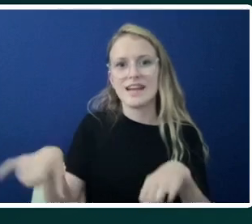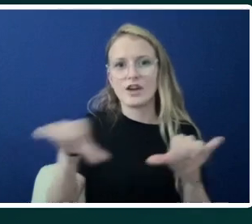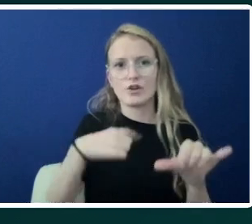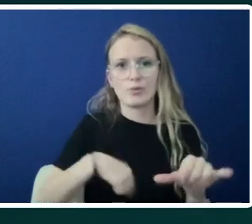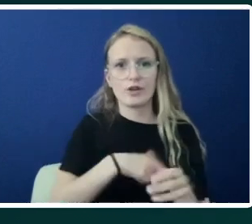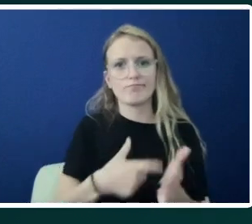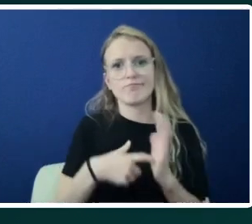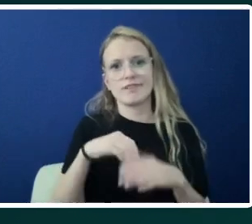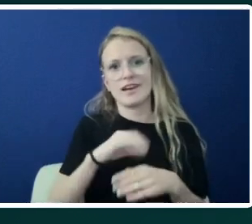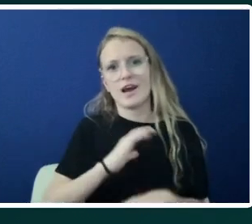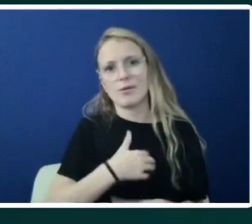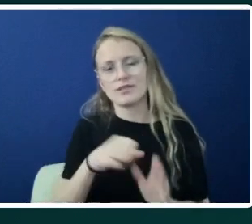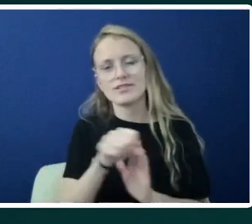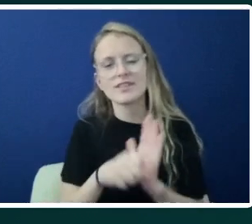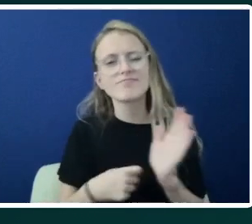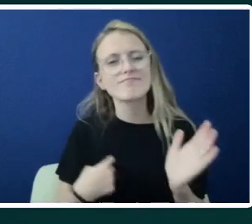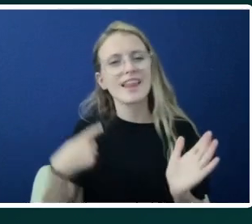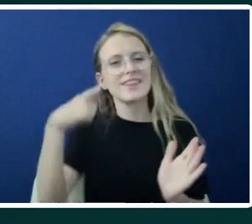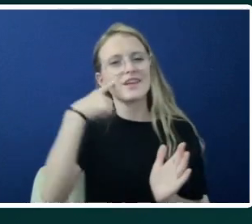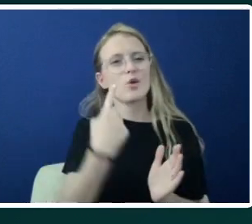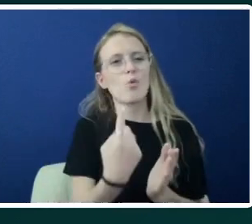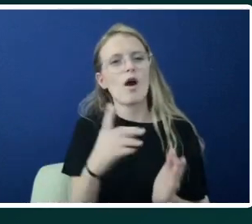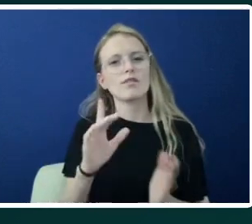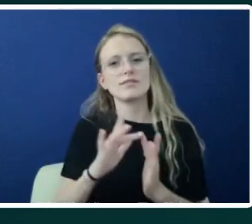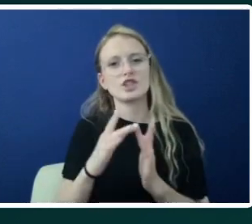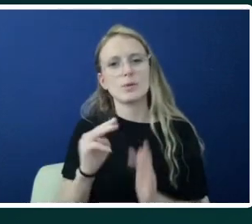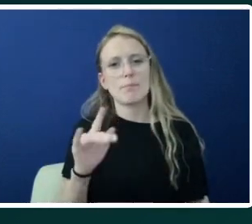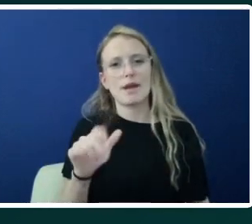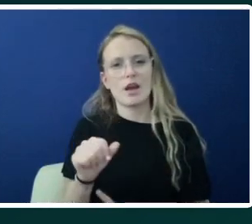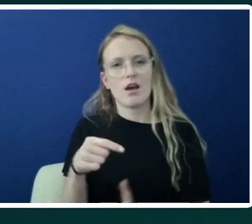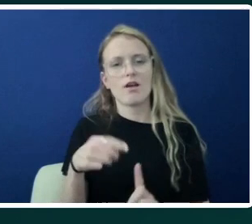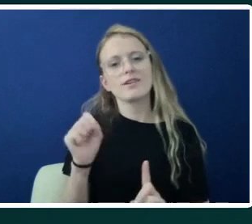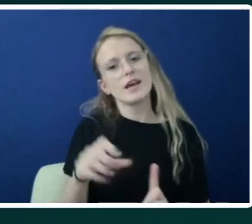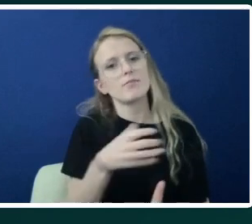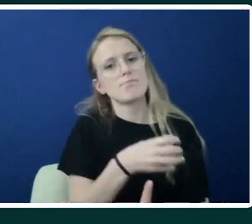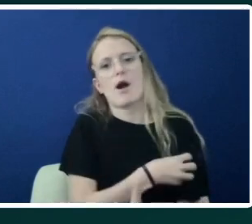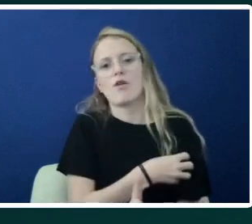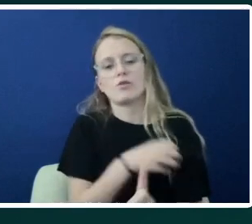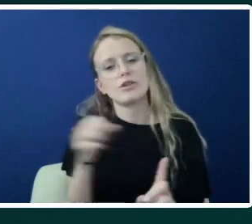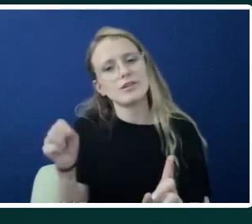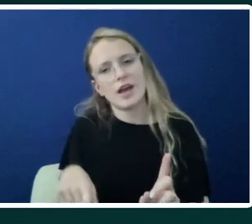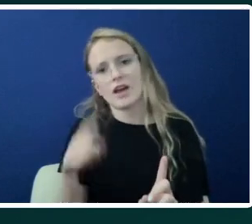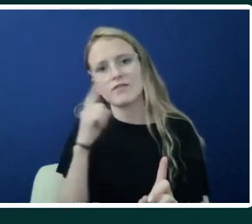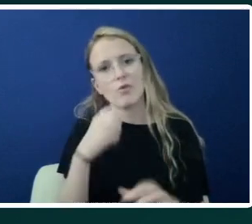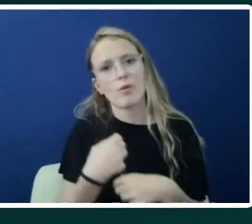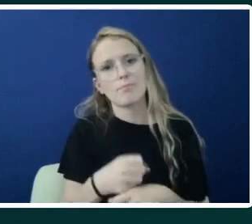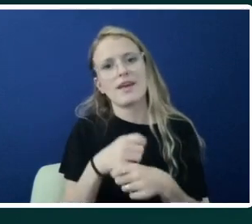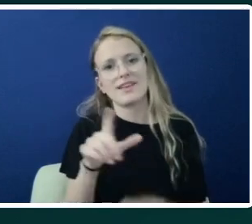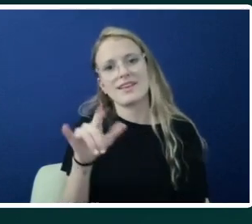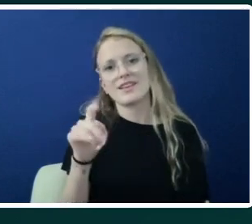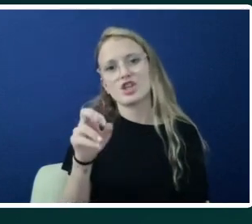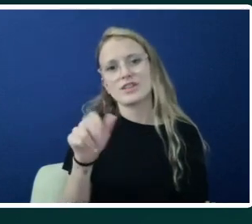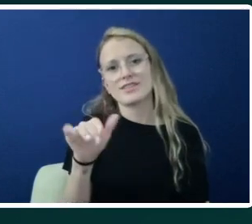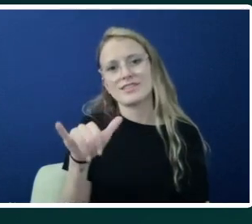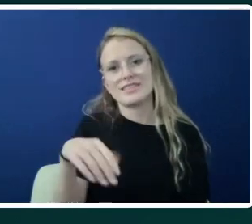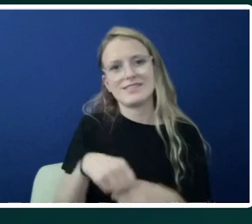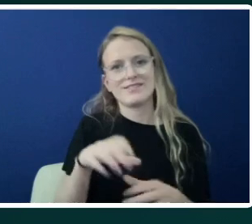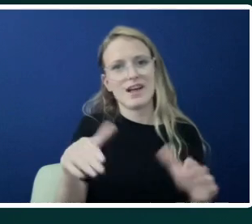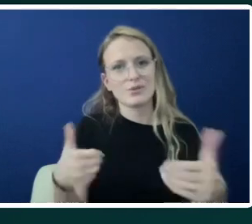I think that digital media really can be very powerful for creating literacy in the classroom. Nicole Mirra: And, Katie, what you talked